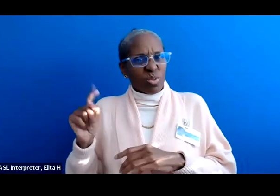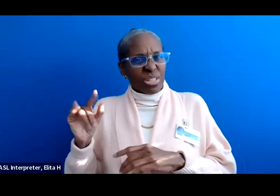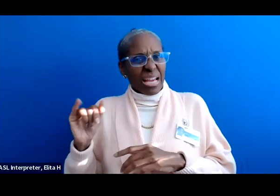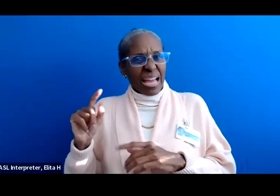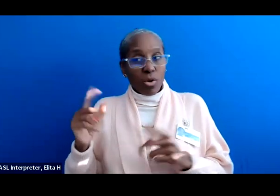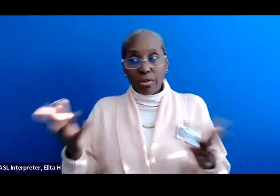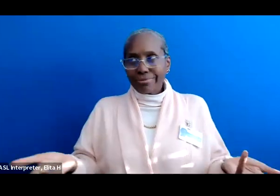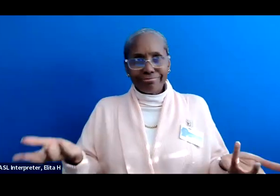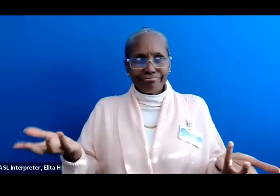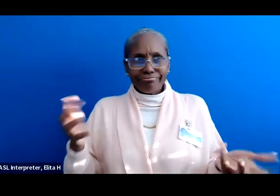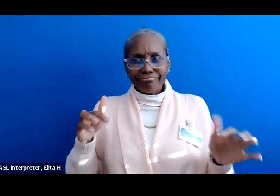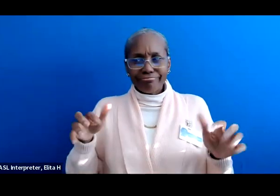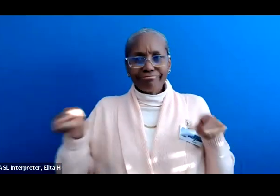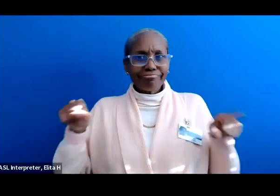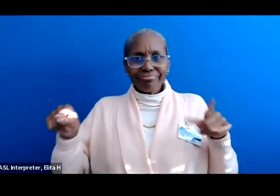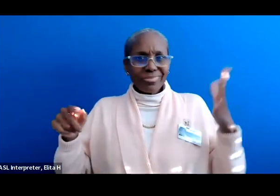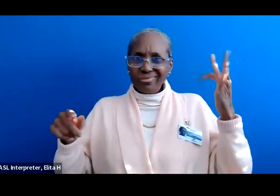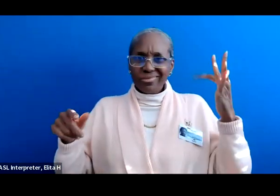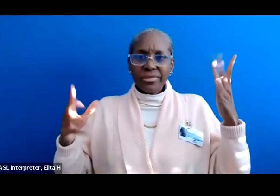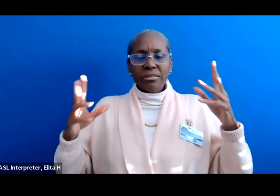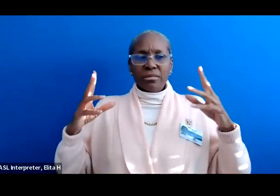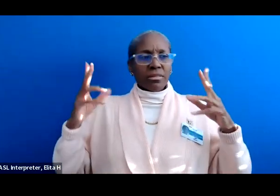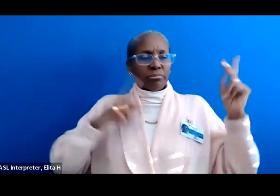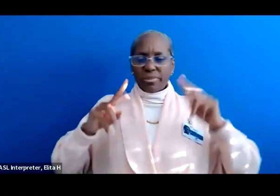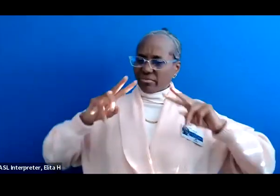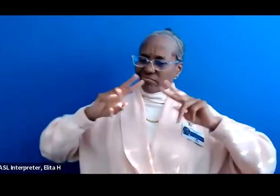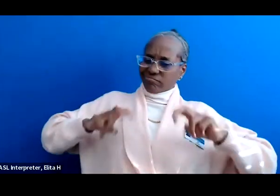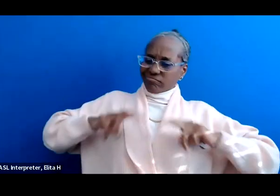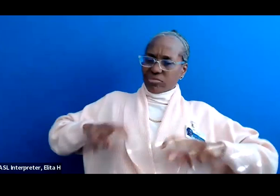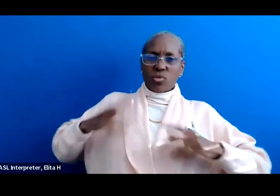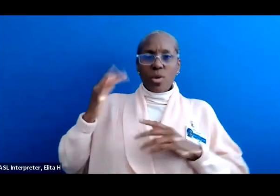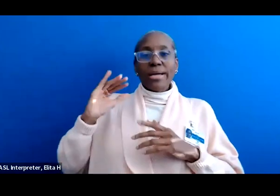So why is that? People have been looking at that and it seems like some people's